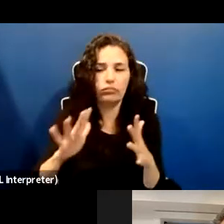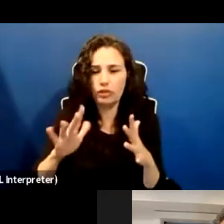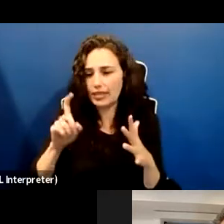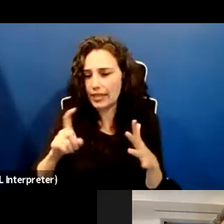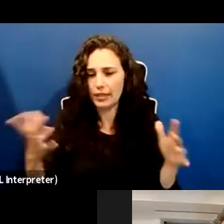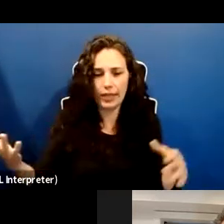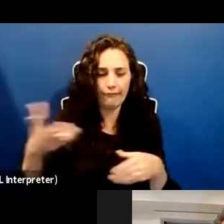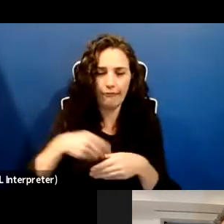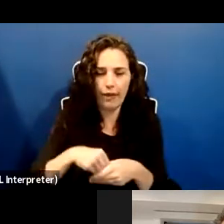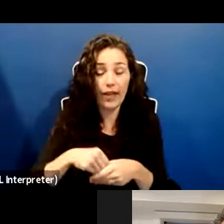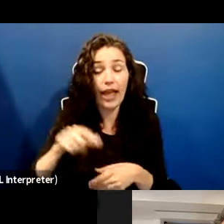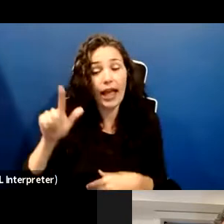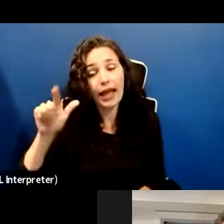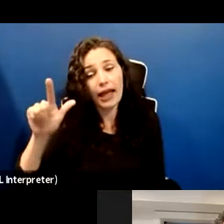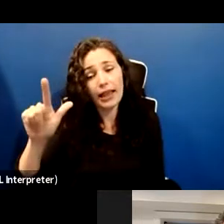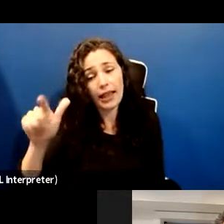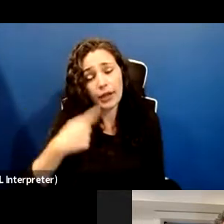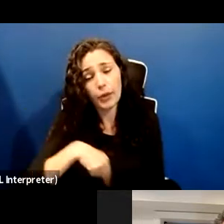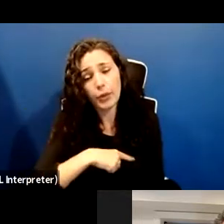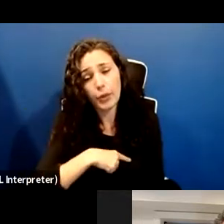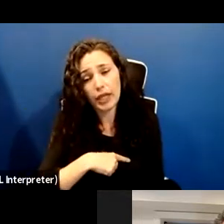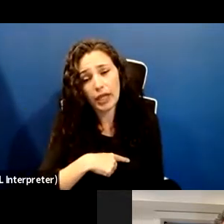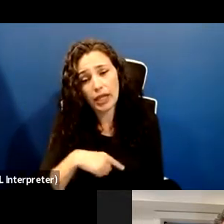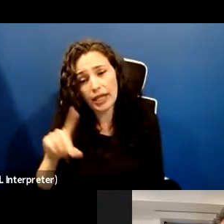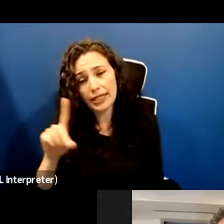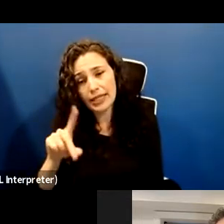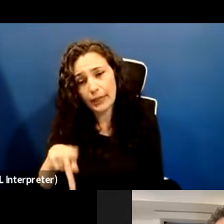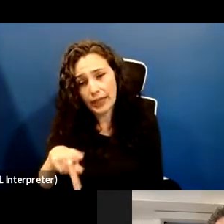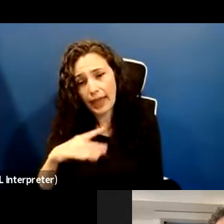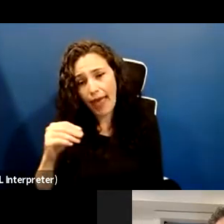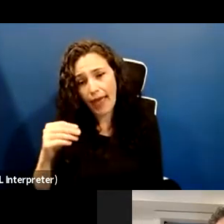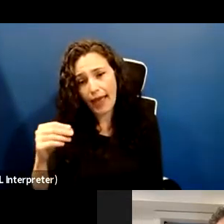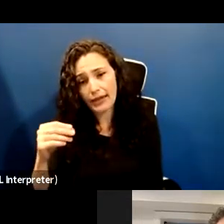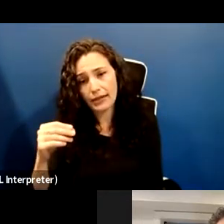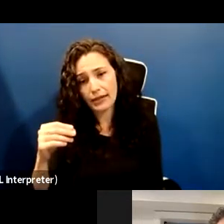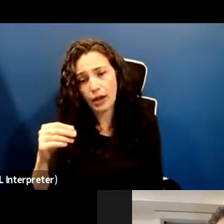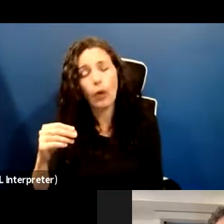So, and later on, when we were deeply into the editing, we figured together with Netflix that this,